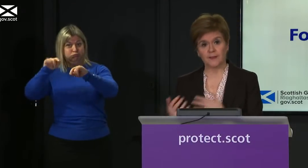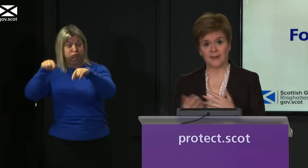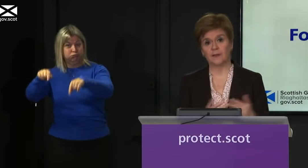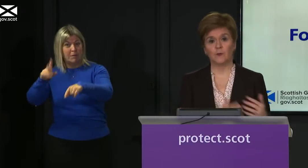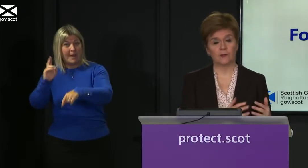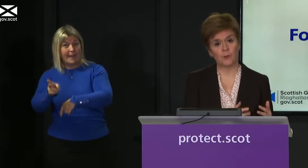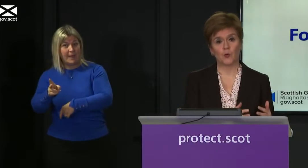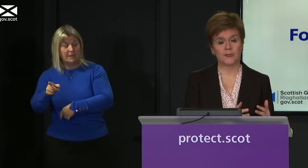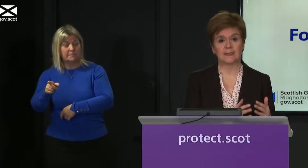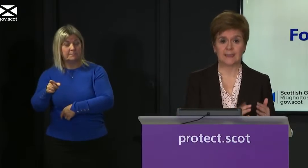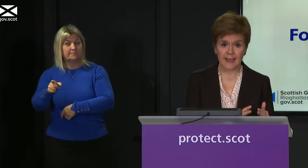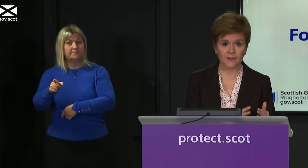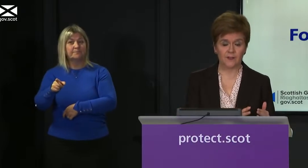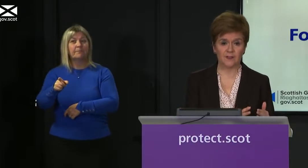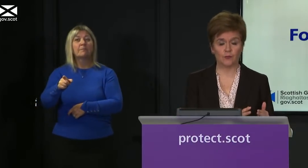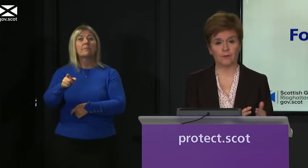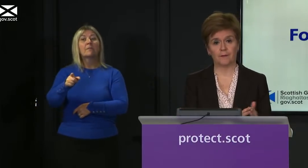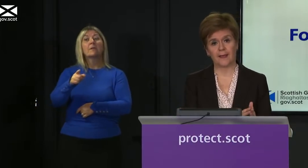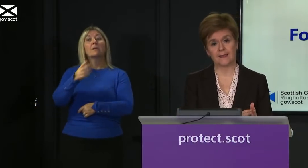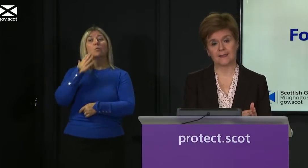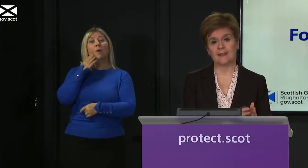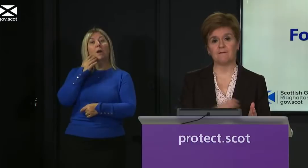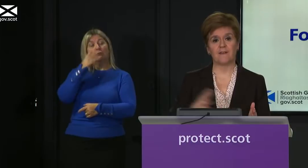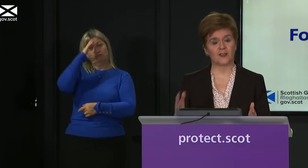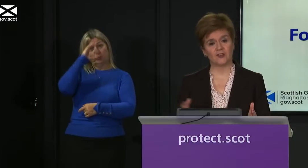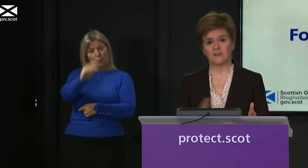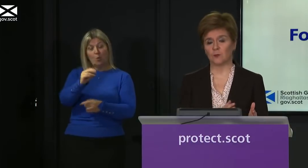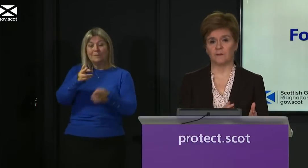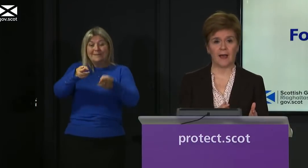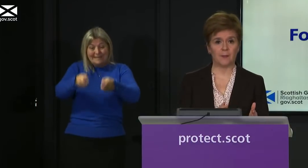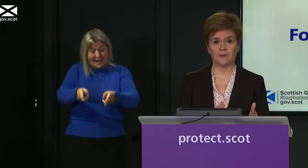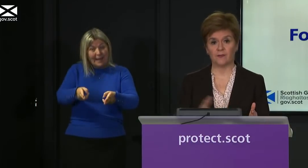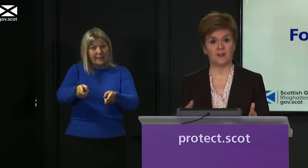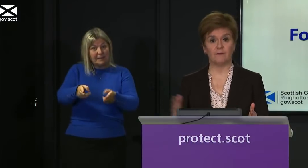the time we are reporting deaths, these will reflect infections which have happened three,